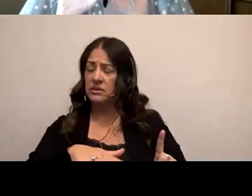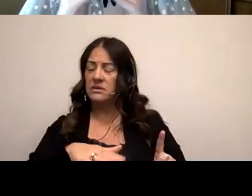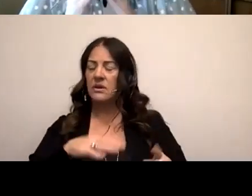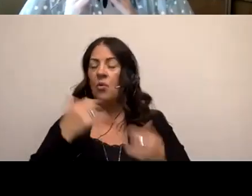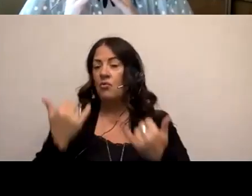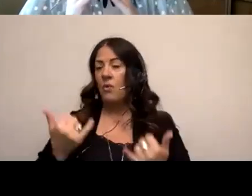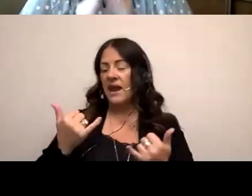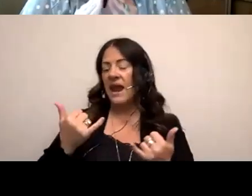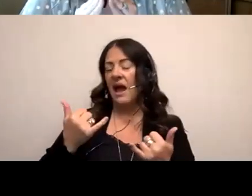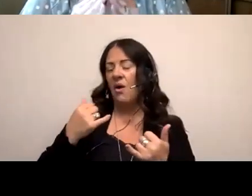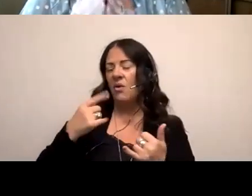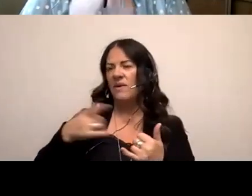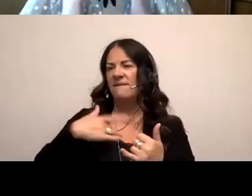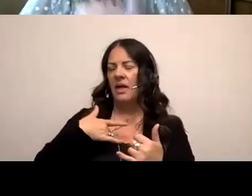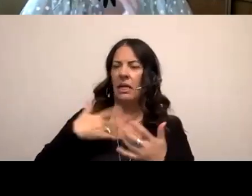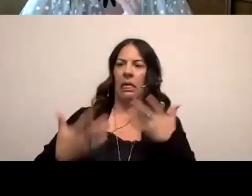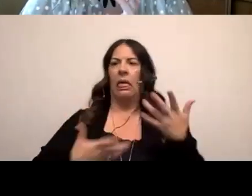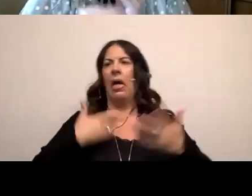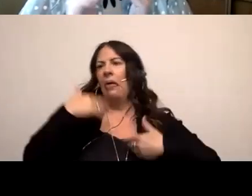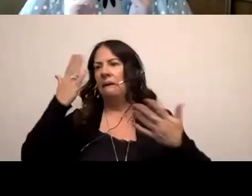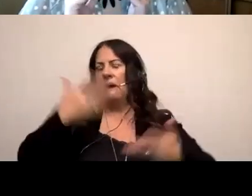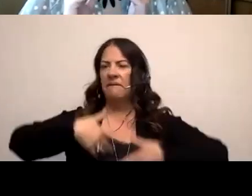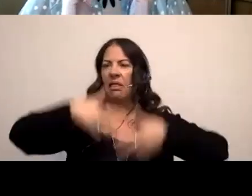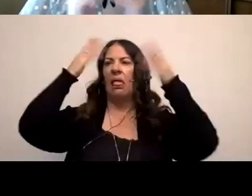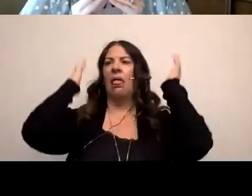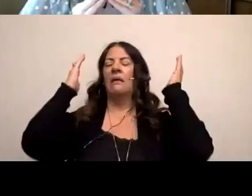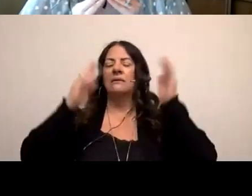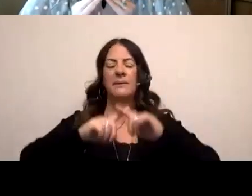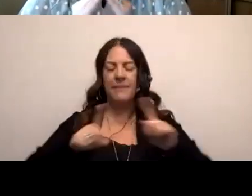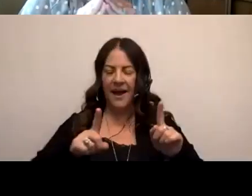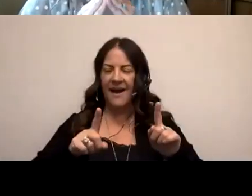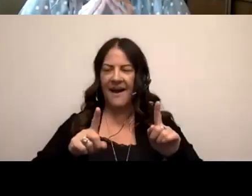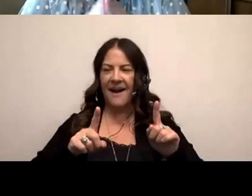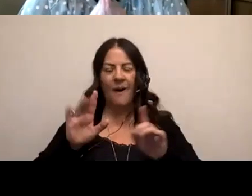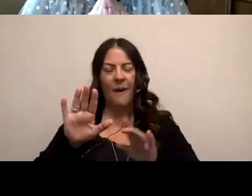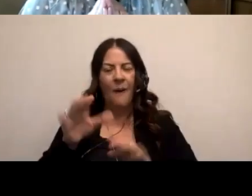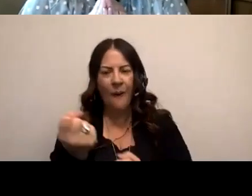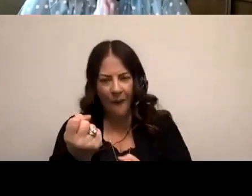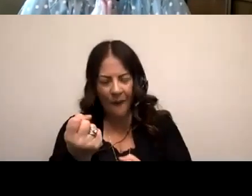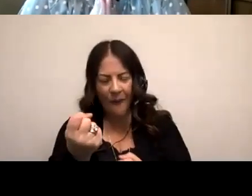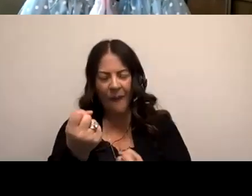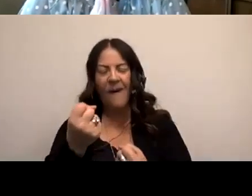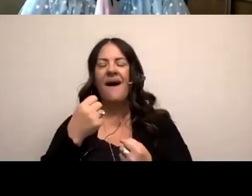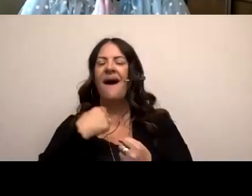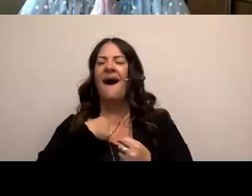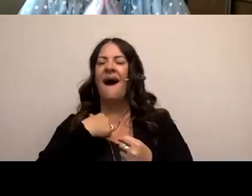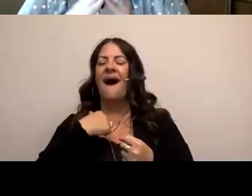OVERWHELMING BUT I HOPE BY END YOU'RE GOING TO HAVE CONCRETE TOOLS THAT CAN HELP YOU HAVE